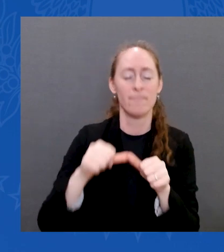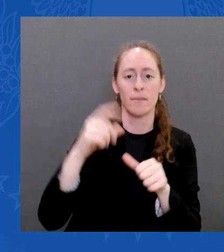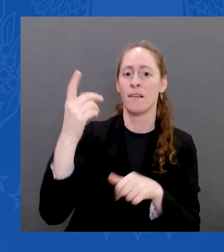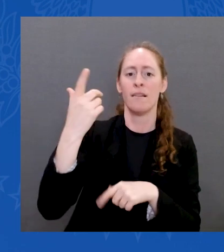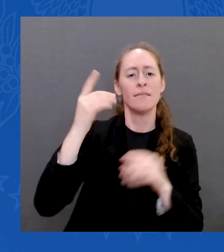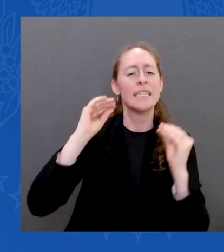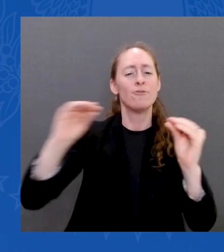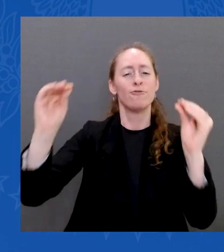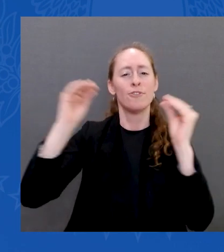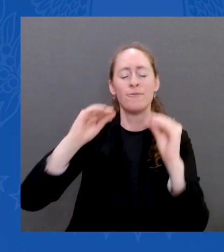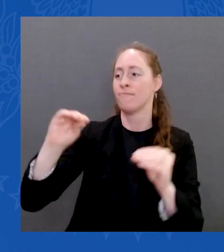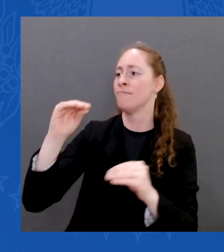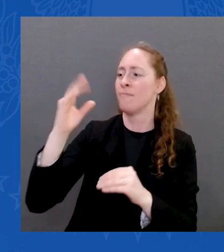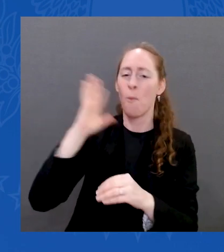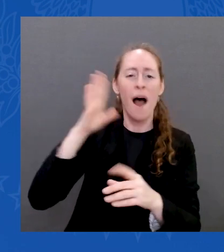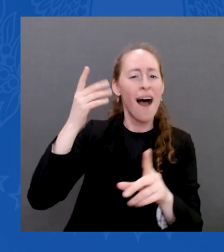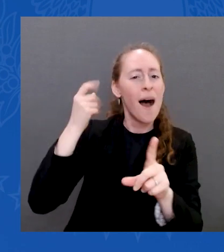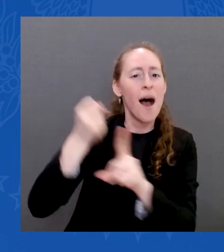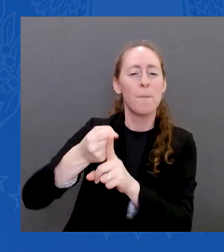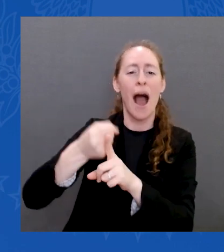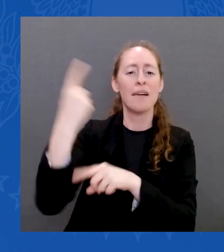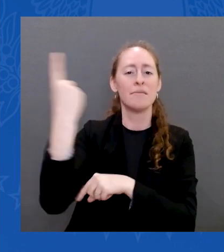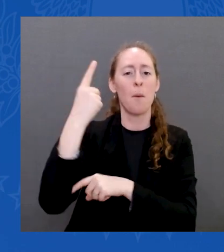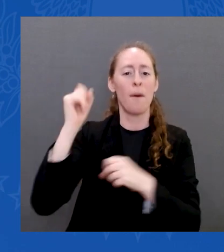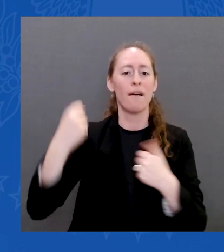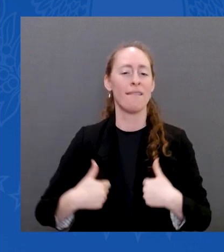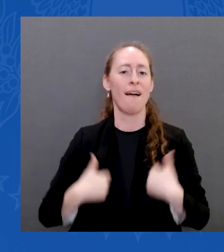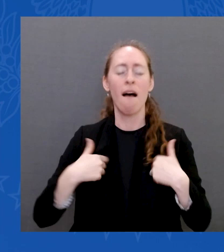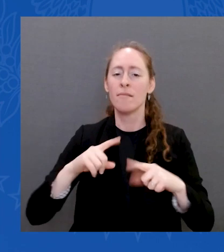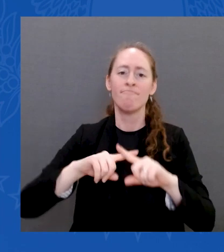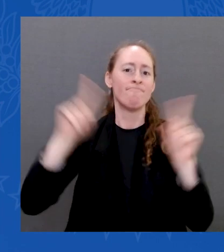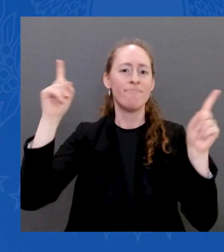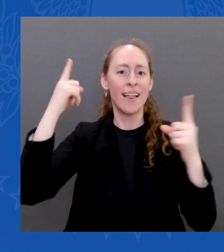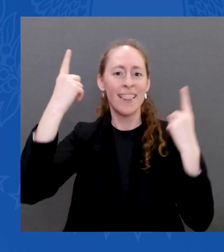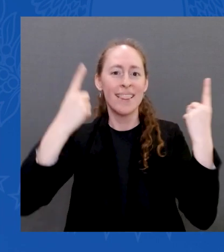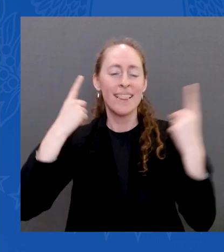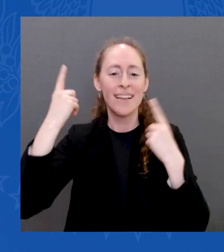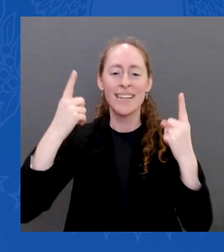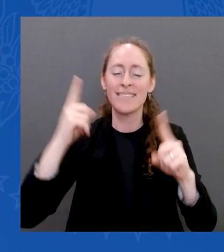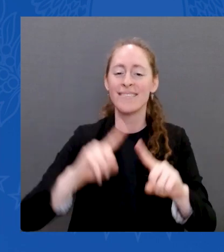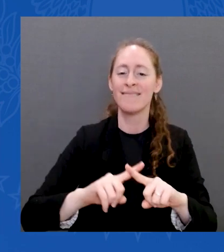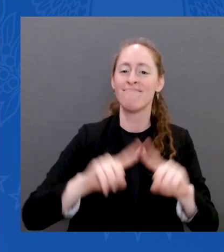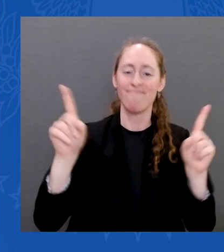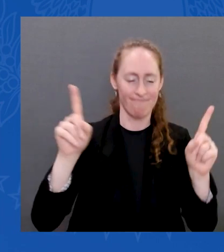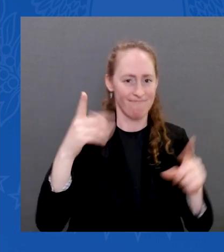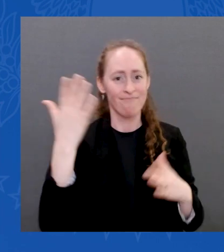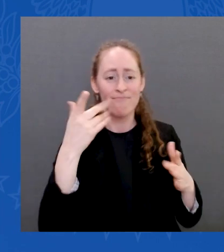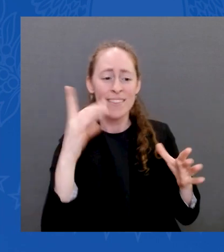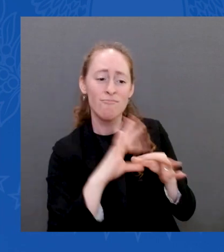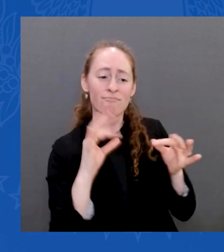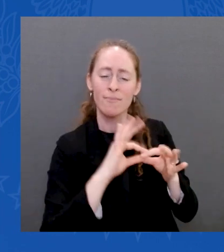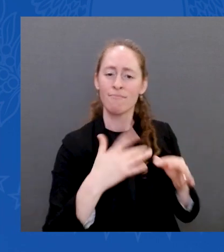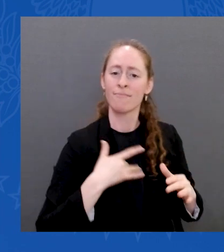Someone is standing a little taller because you helped her find the confidence that she needed.